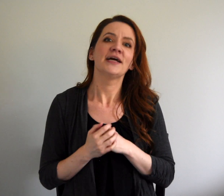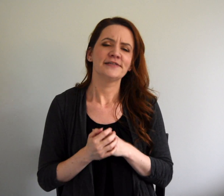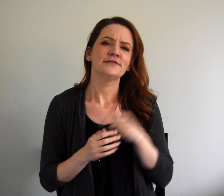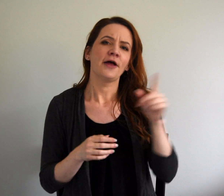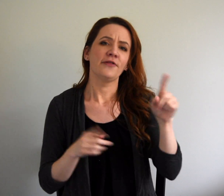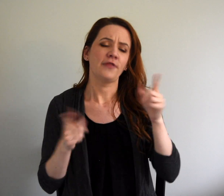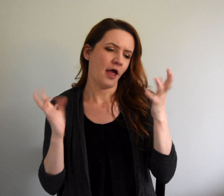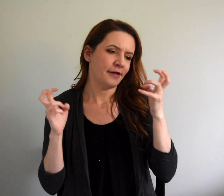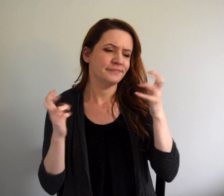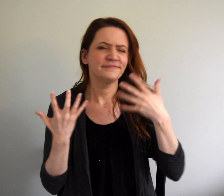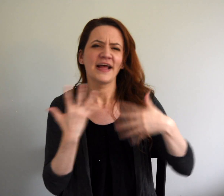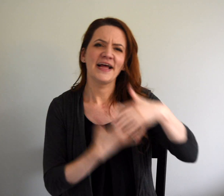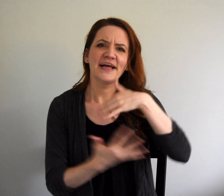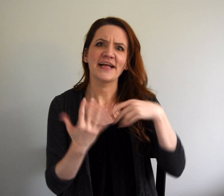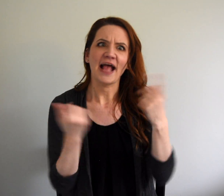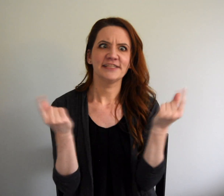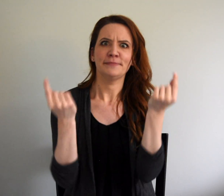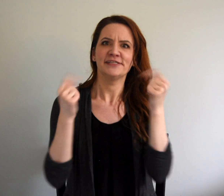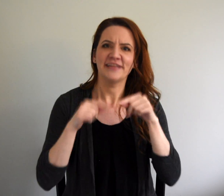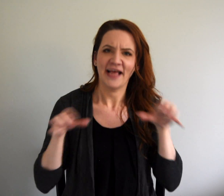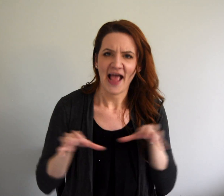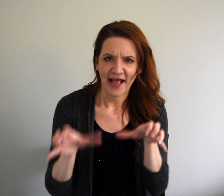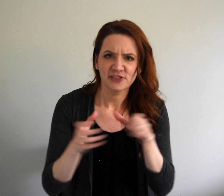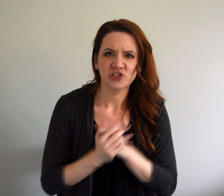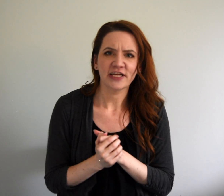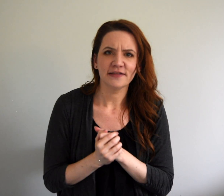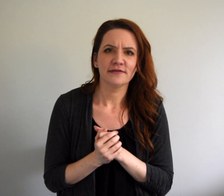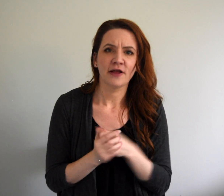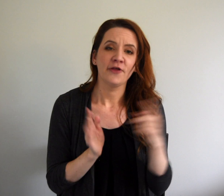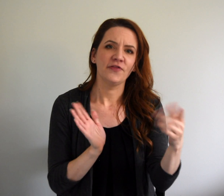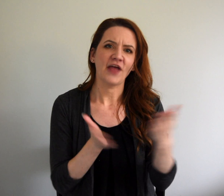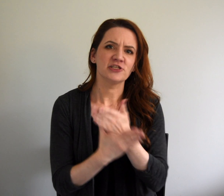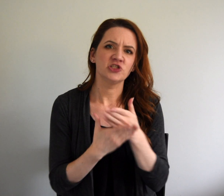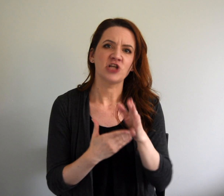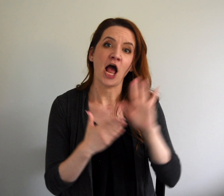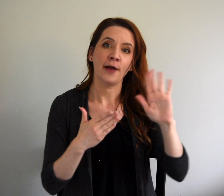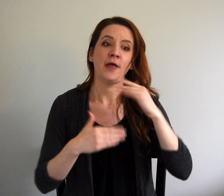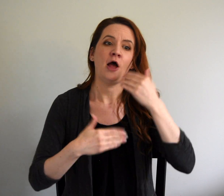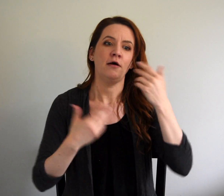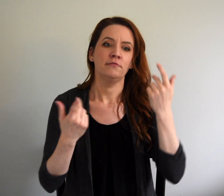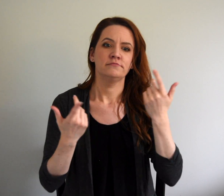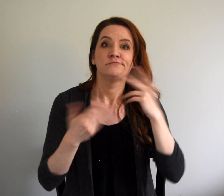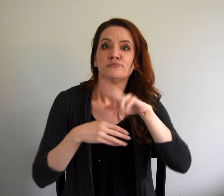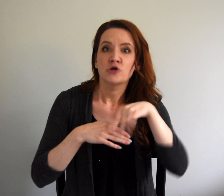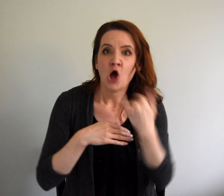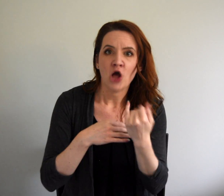Third is engagement in action. They share their projects in action, explain what